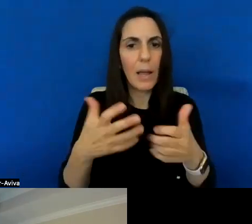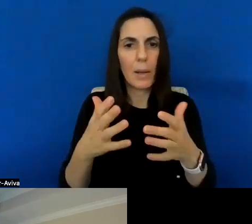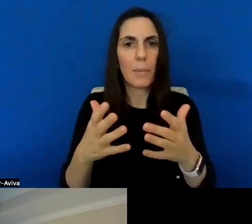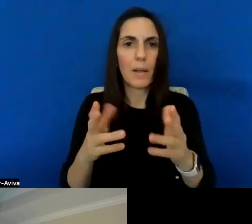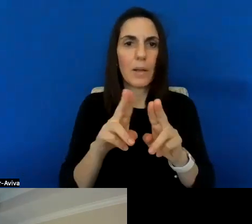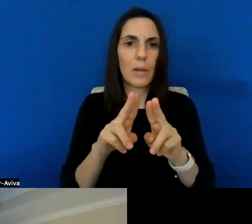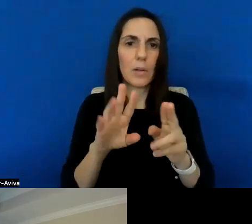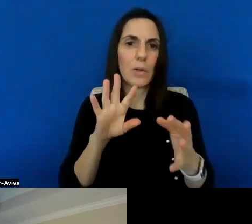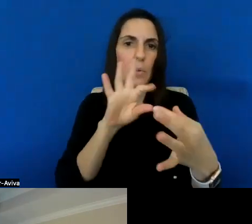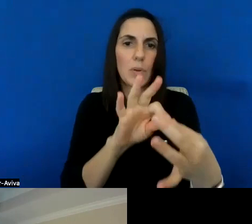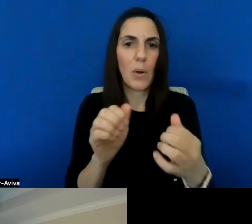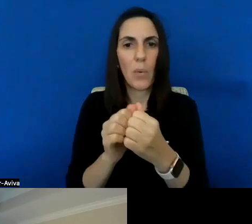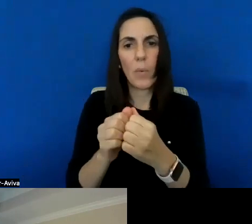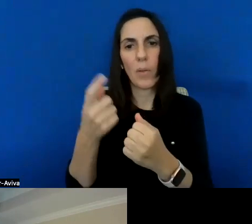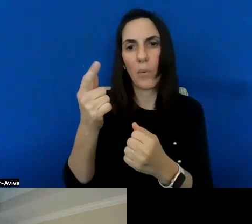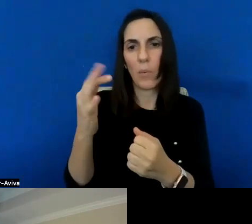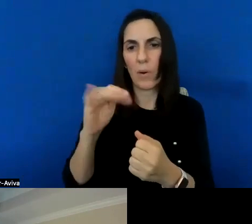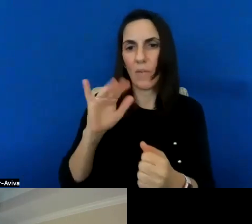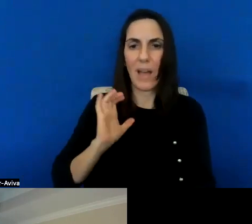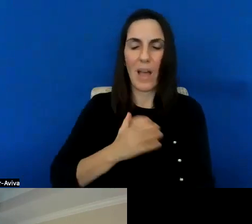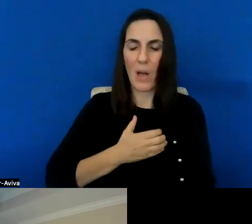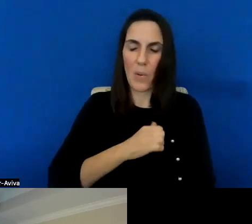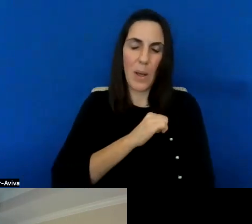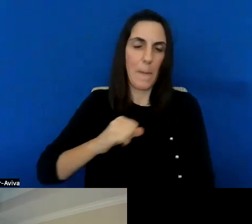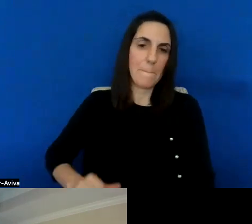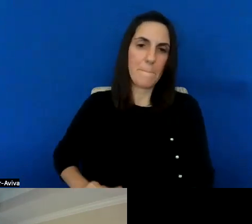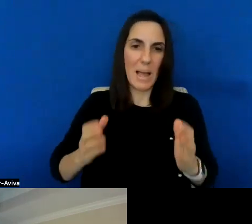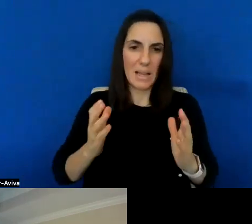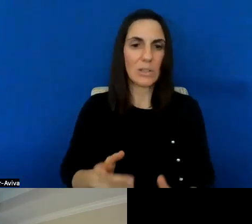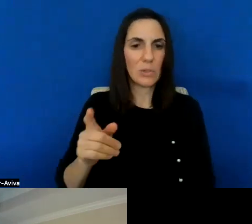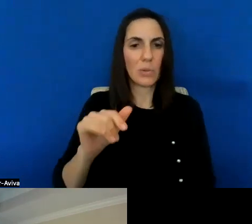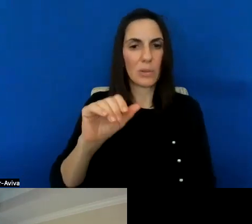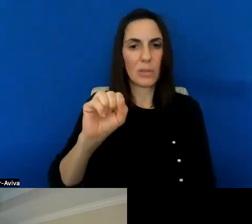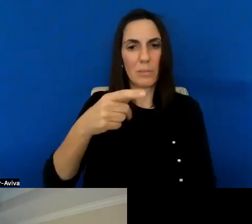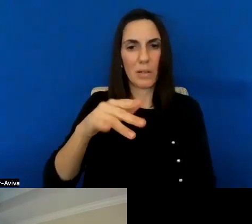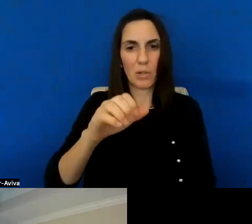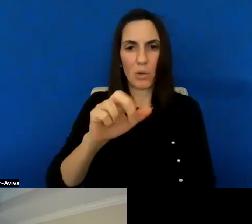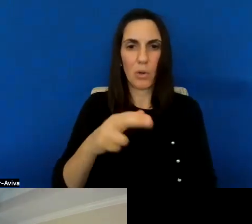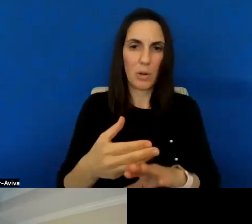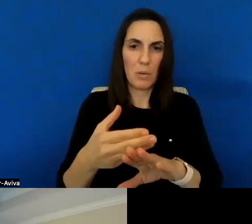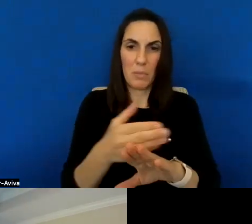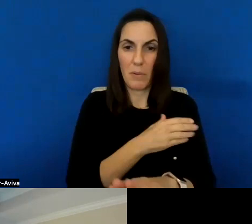11:06:01 Spencer Bonquist. So before we get any further and just to get a feeling on everybody's